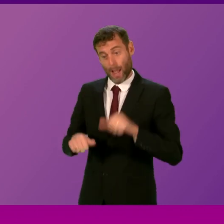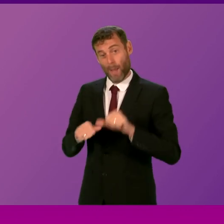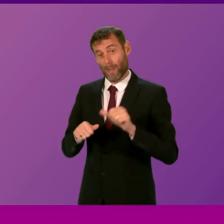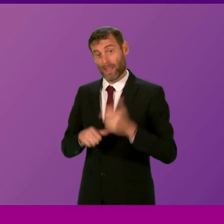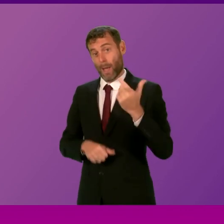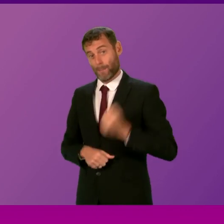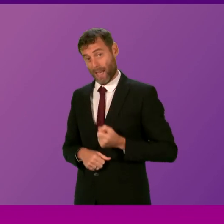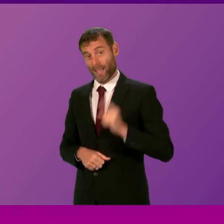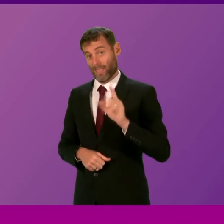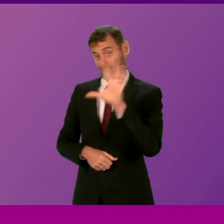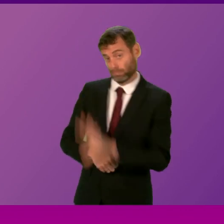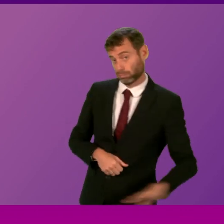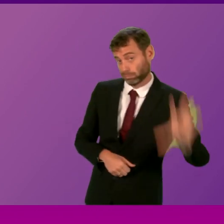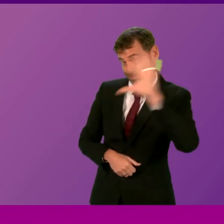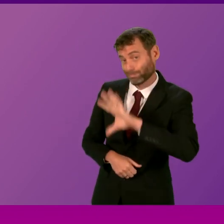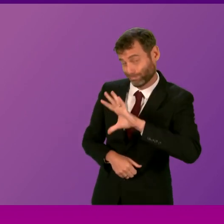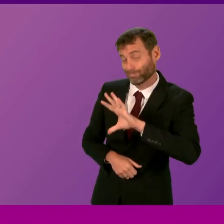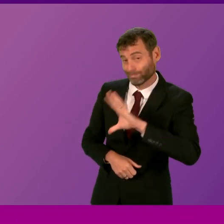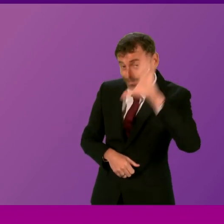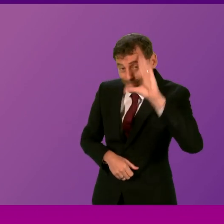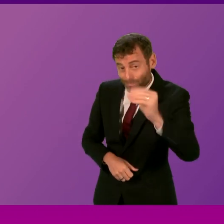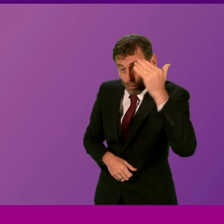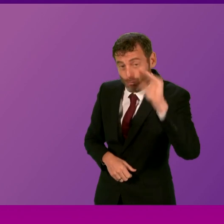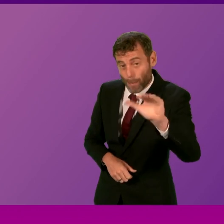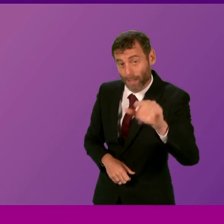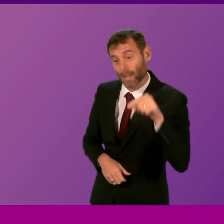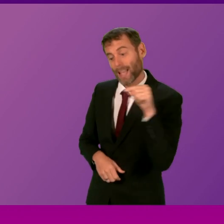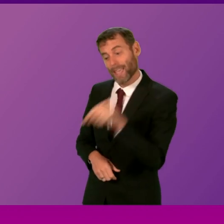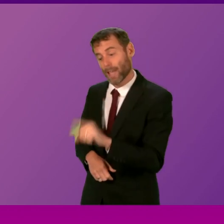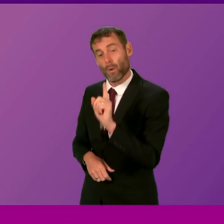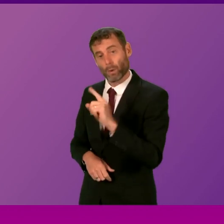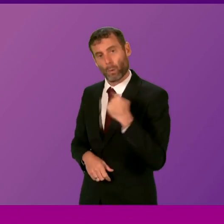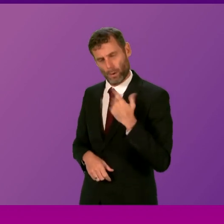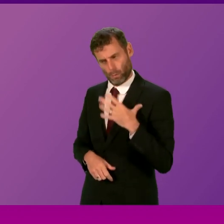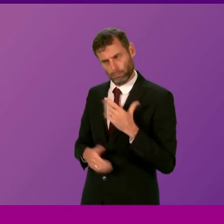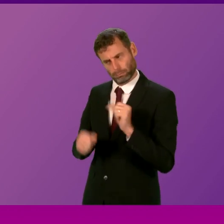these islands by making sure that we pay through agenda for change, and teachers,